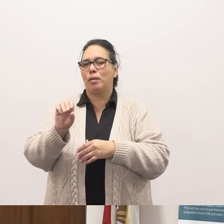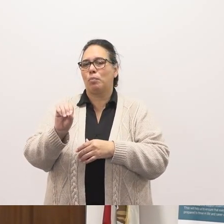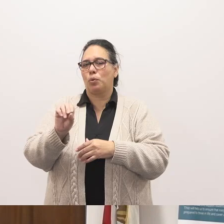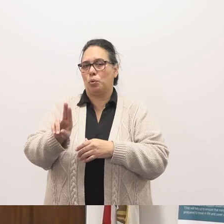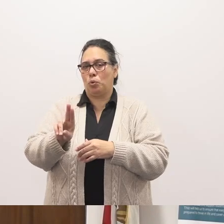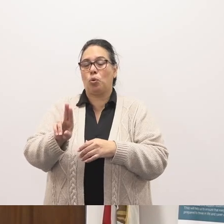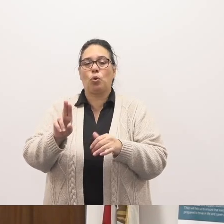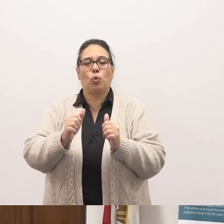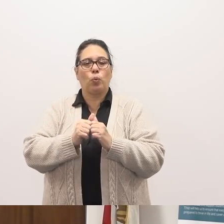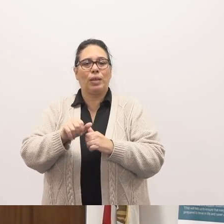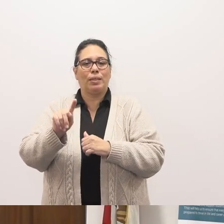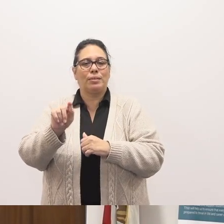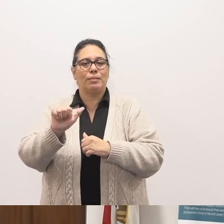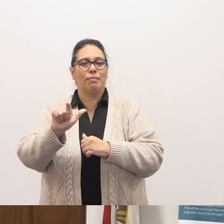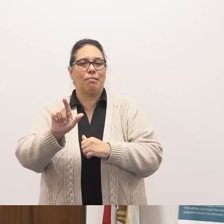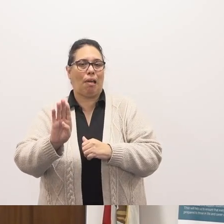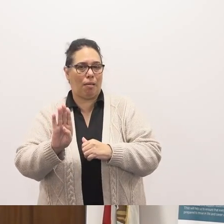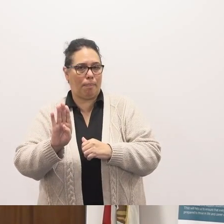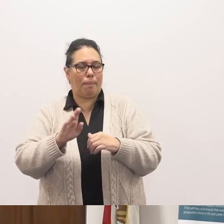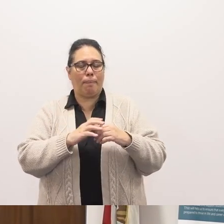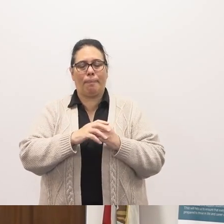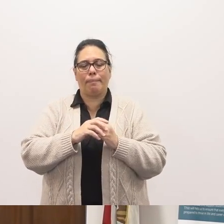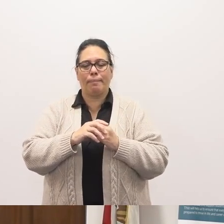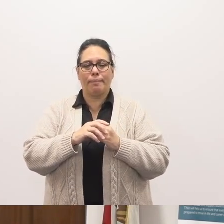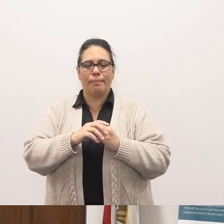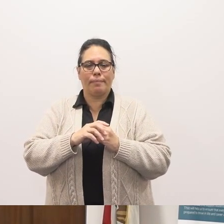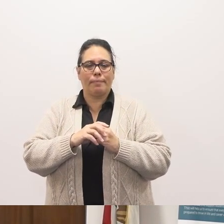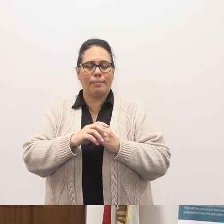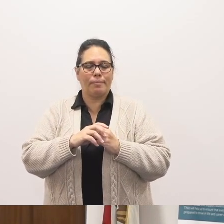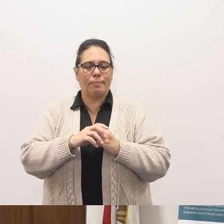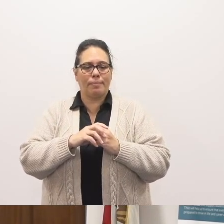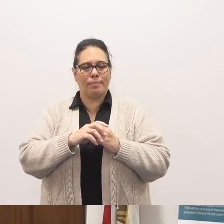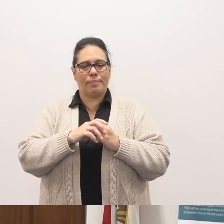with Teachers Association of Long Beach. TALB.